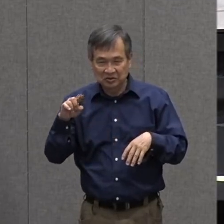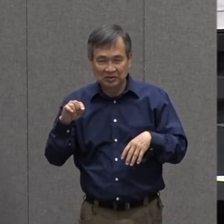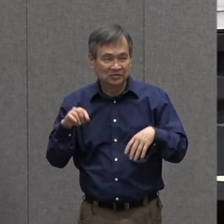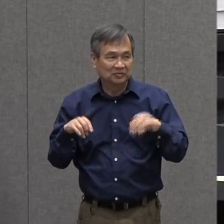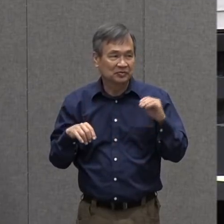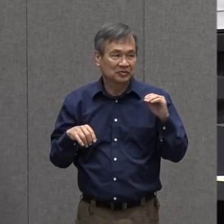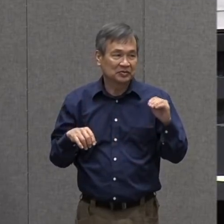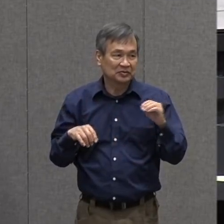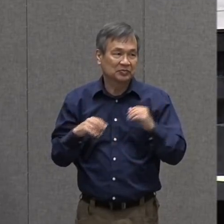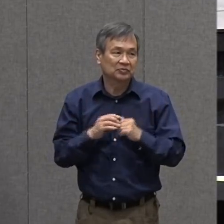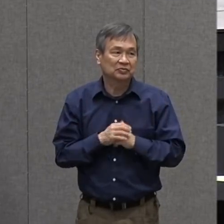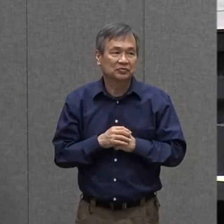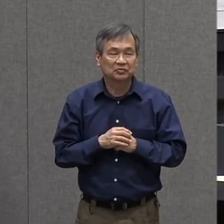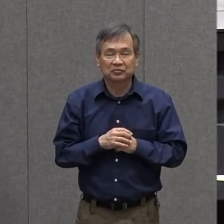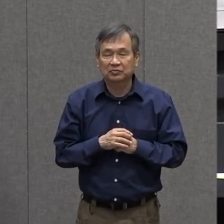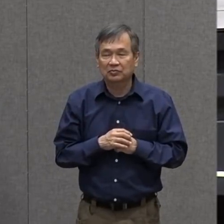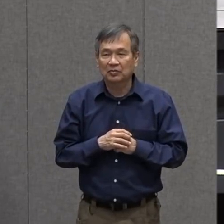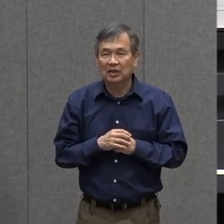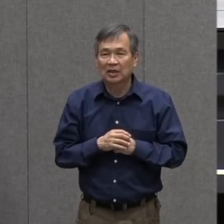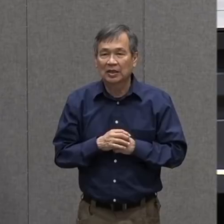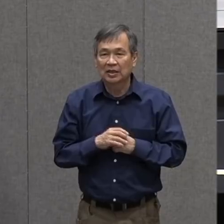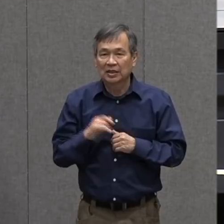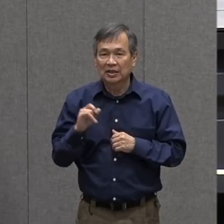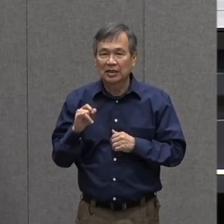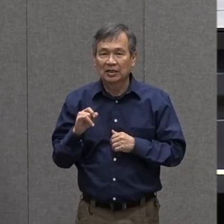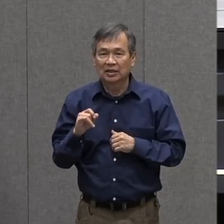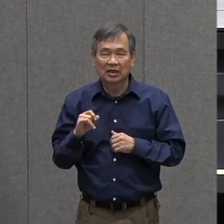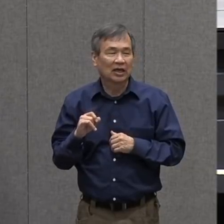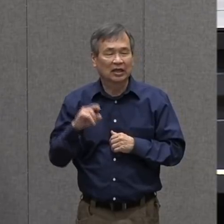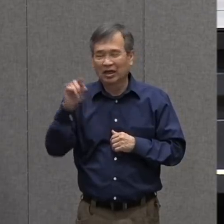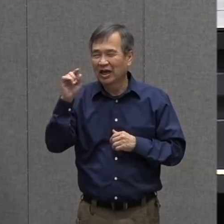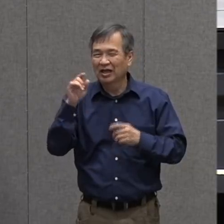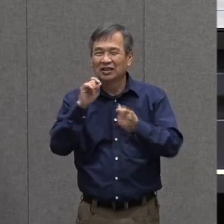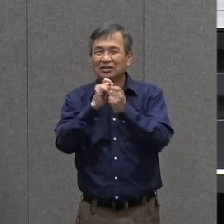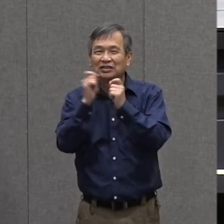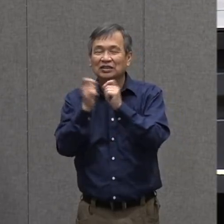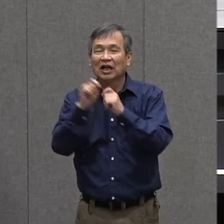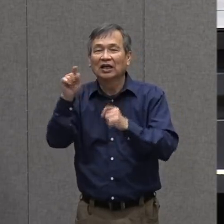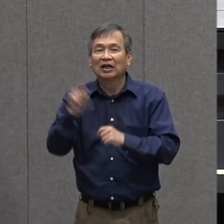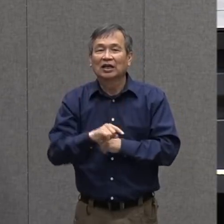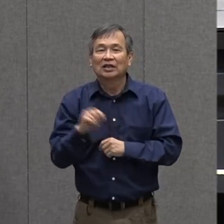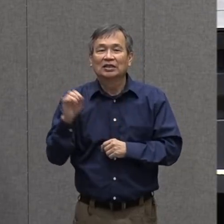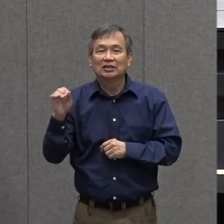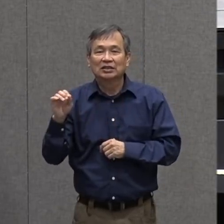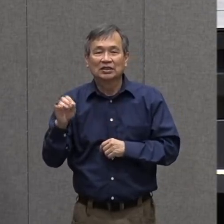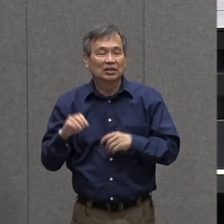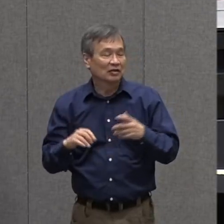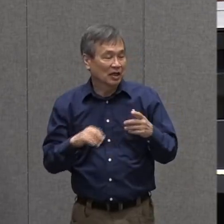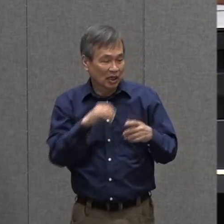I'm gonna leave it if I need No more rocks, how many did I have?